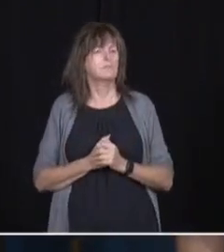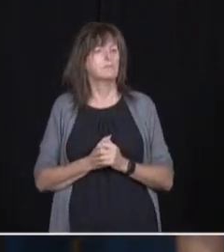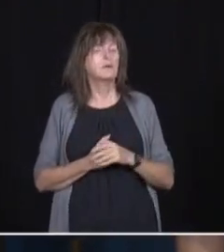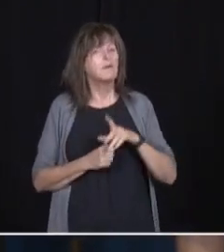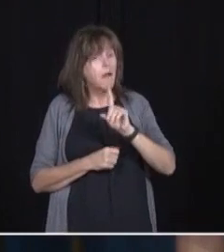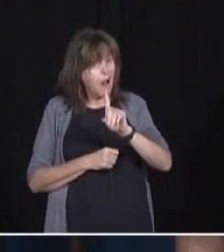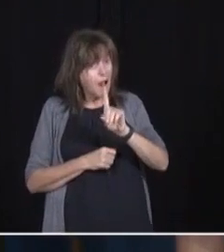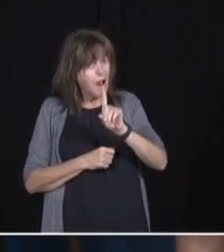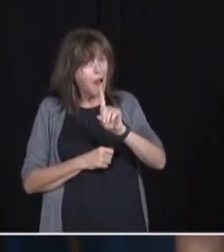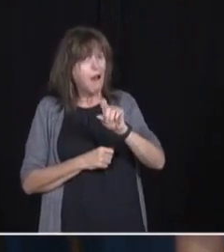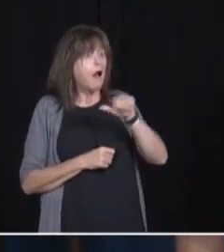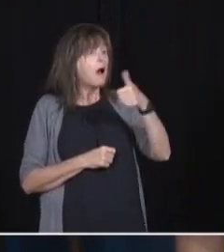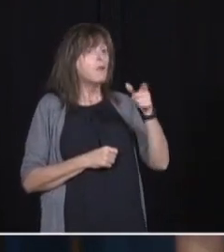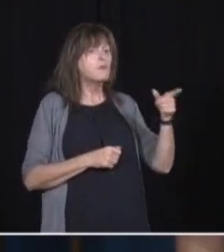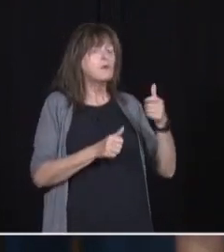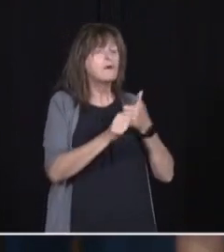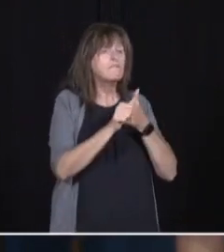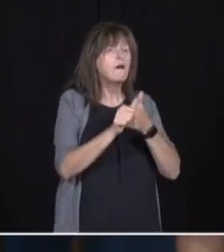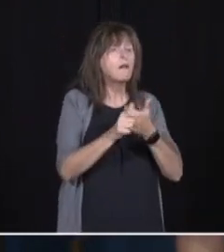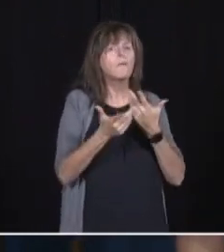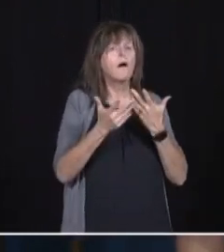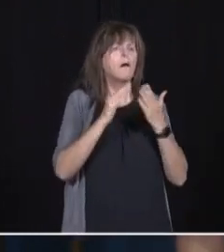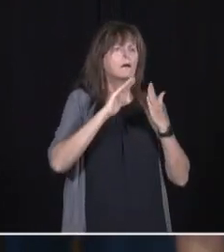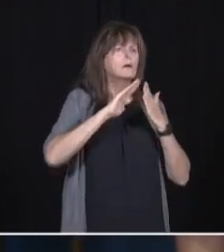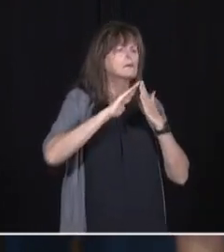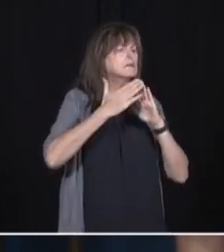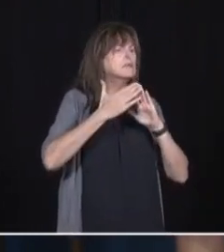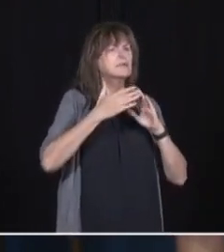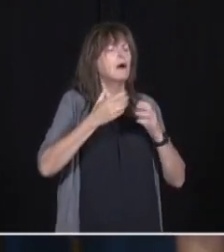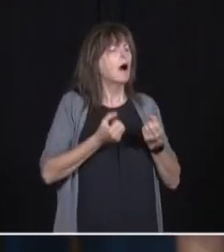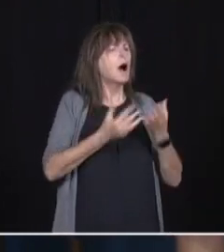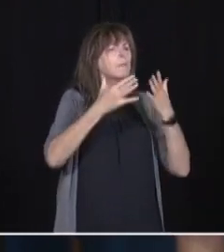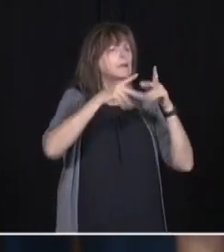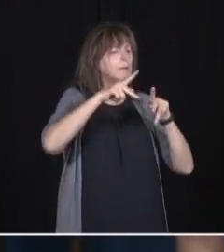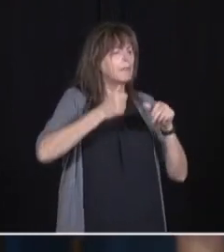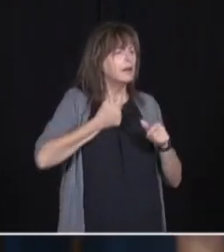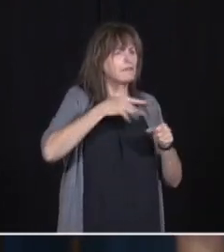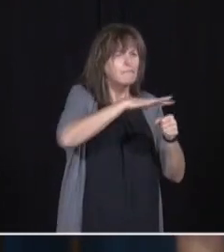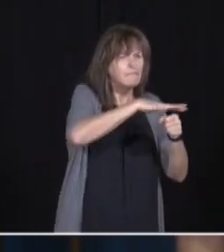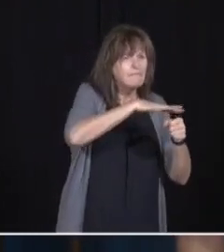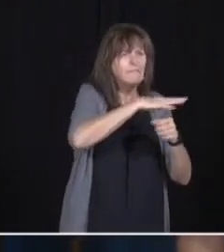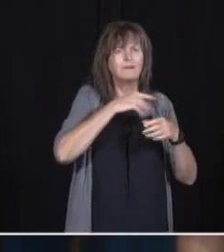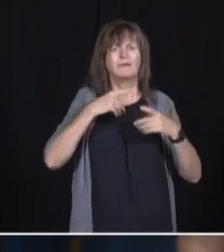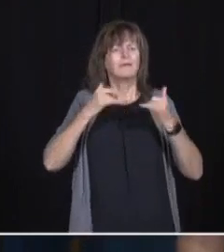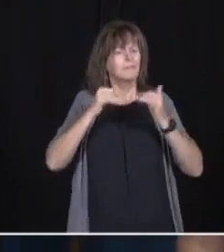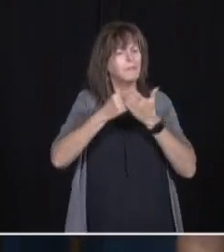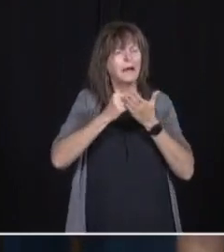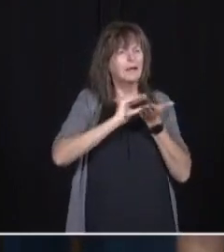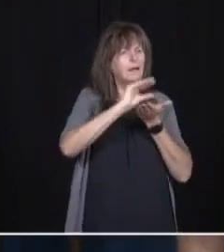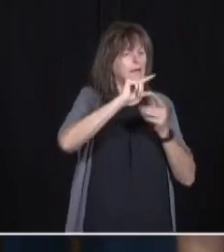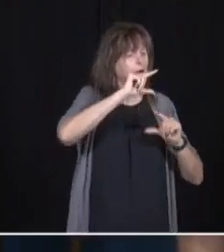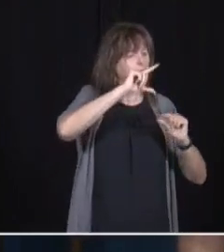per household base. So we are just finalizing the details but in the coming weeks, municipalities will start to see some dollars.